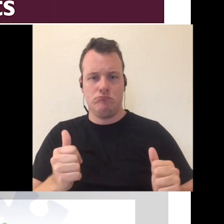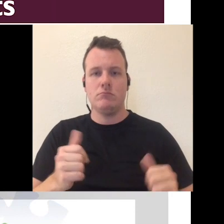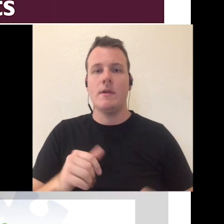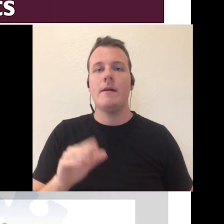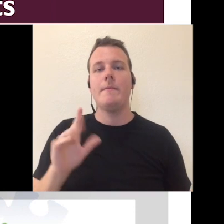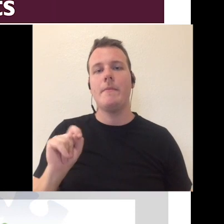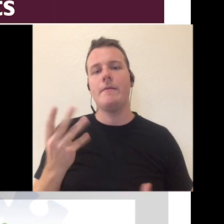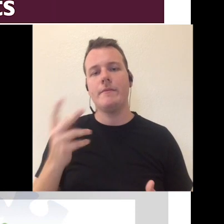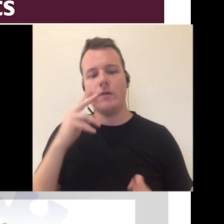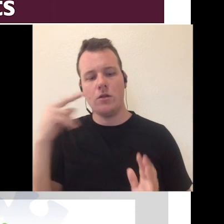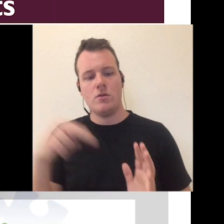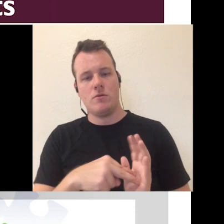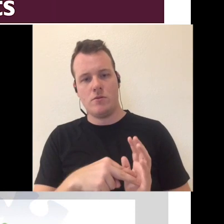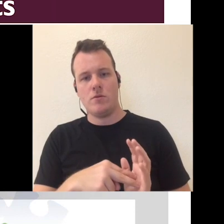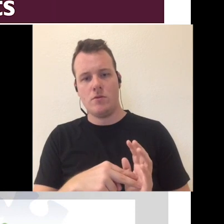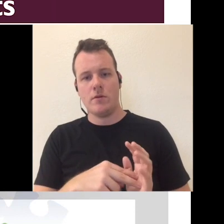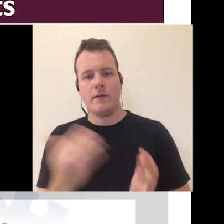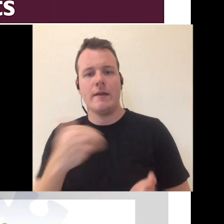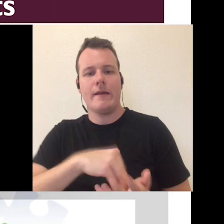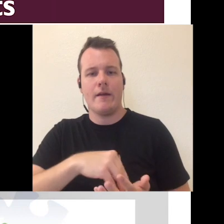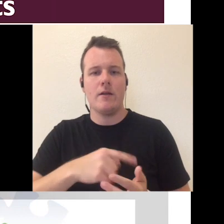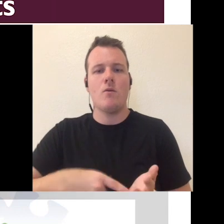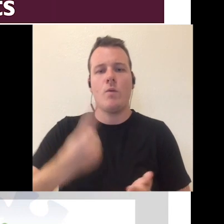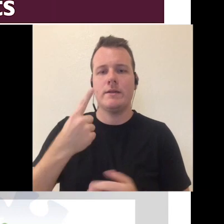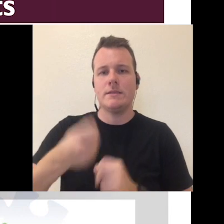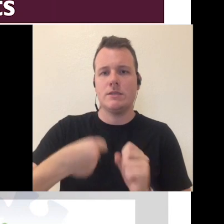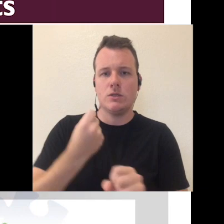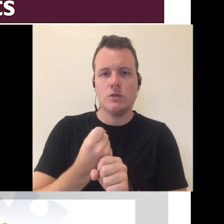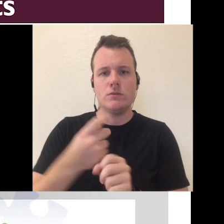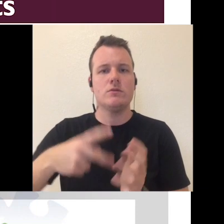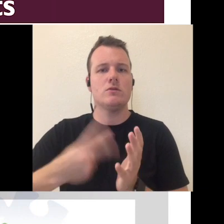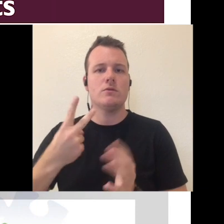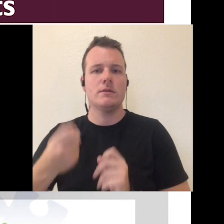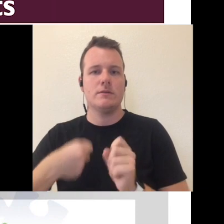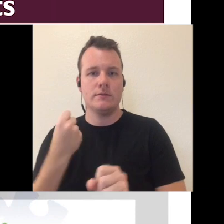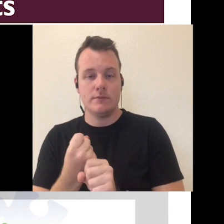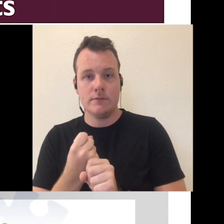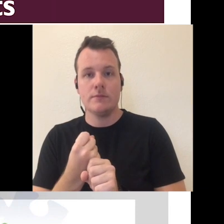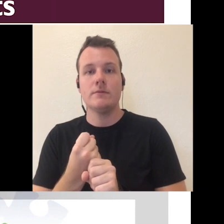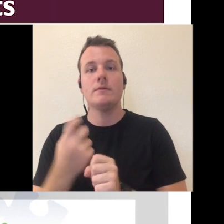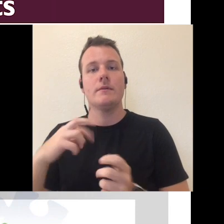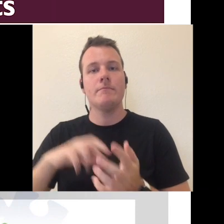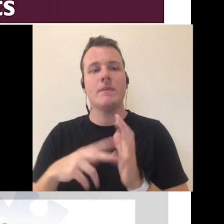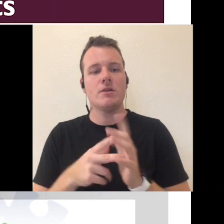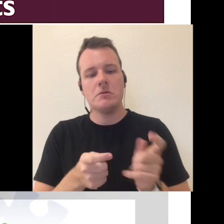pretty well, you may want to revisit it at least once a year, maybe twice a year.